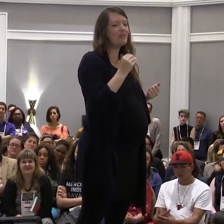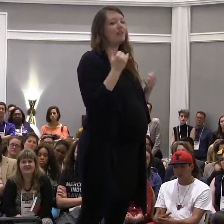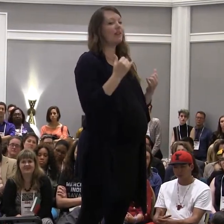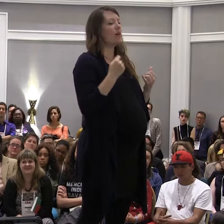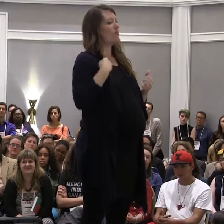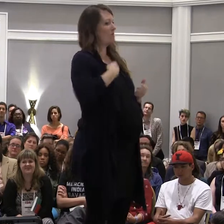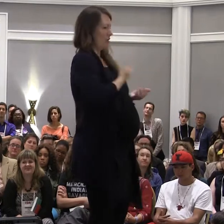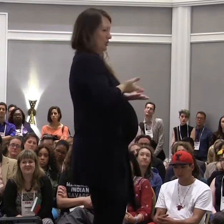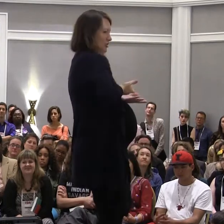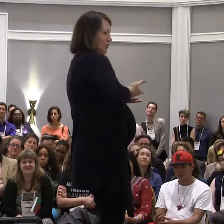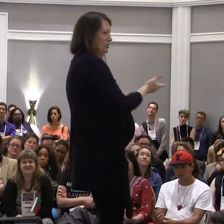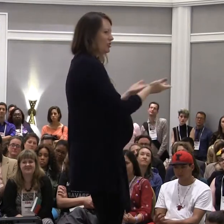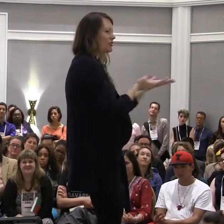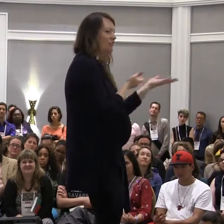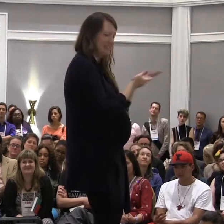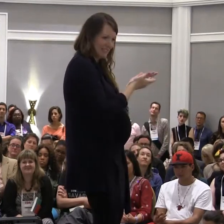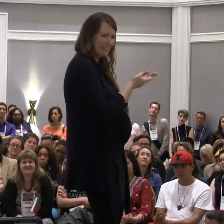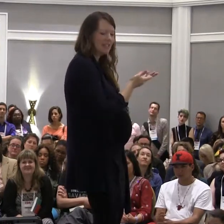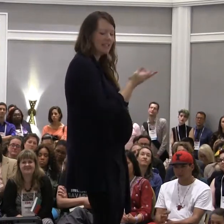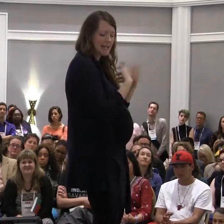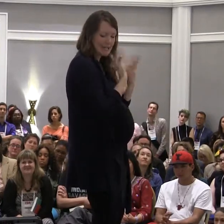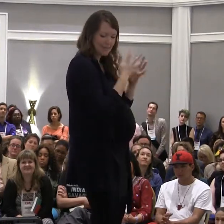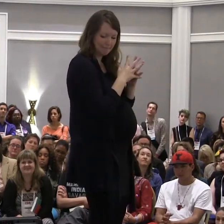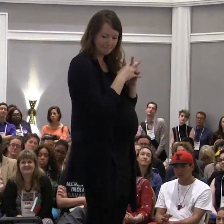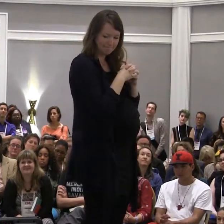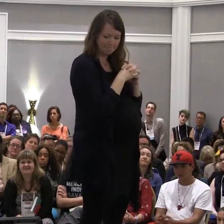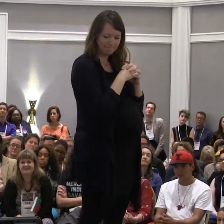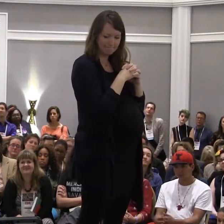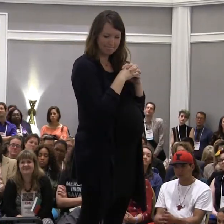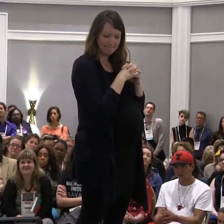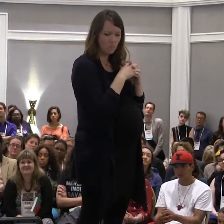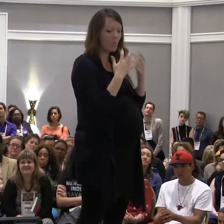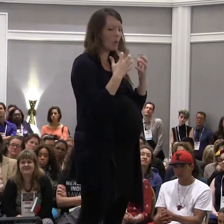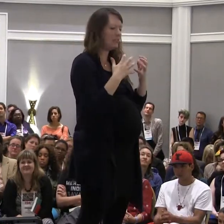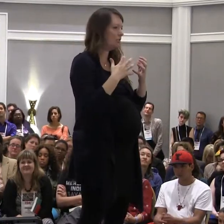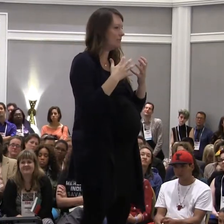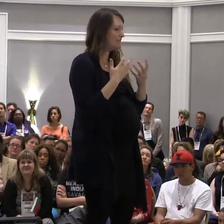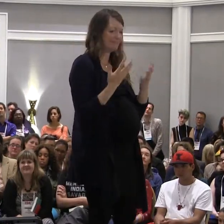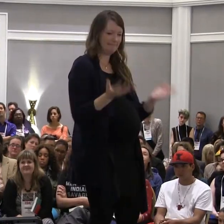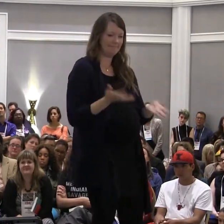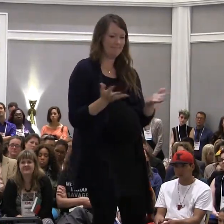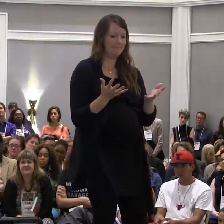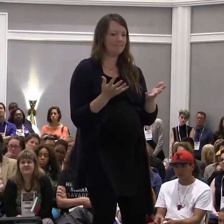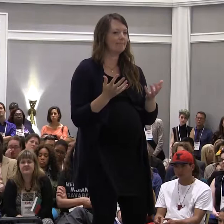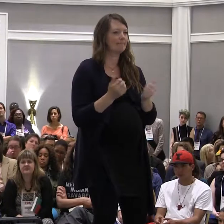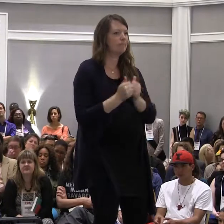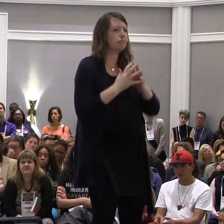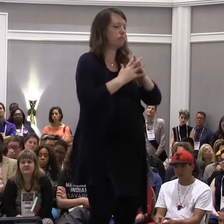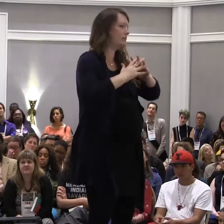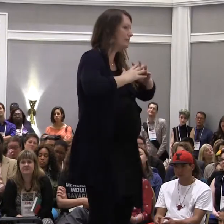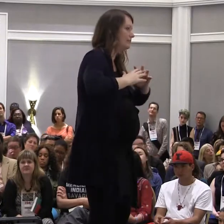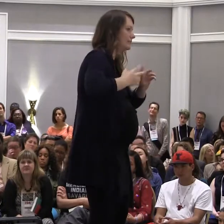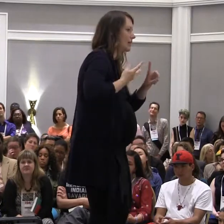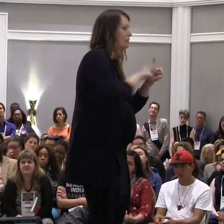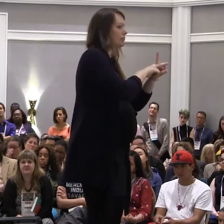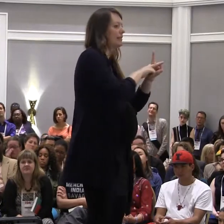of fully operationalizing systems of equity, and we want to be fully inclusive.